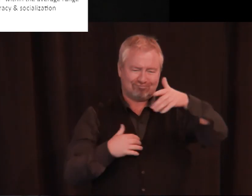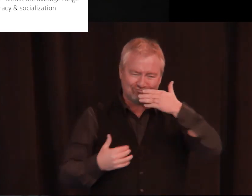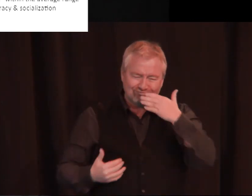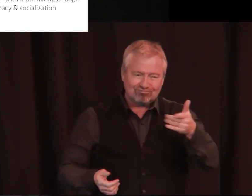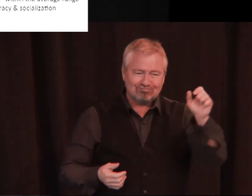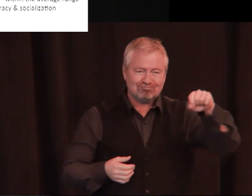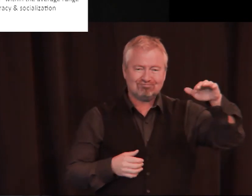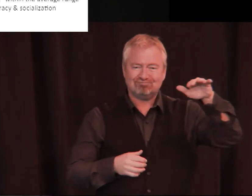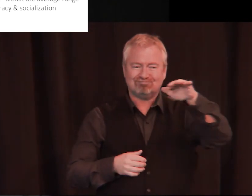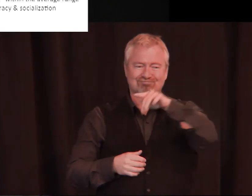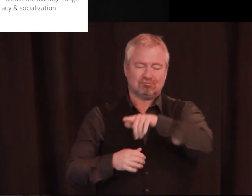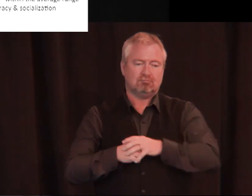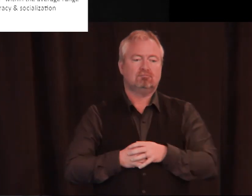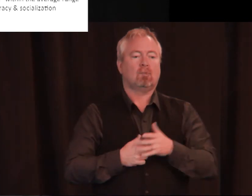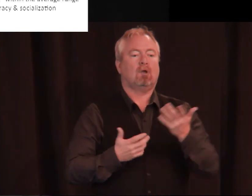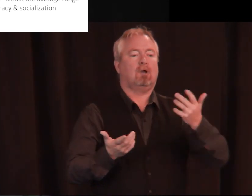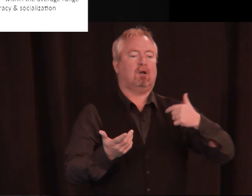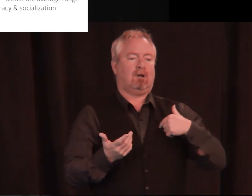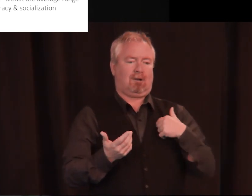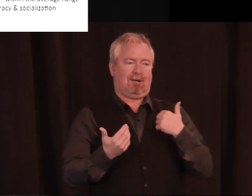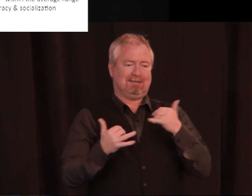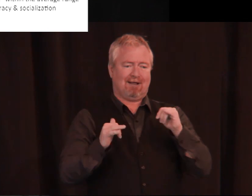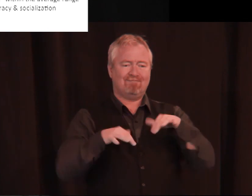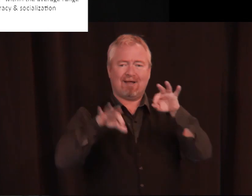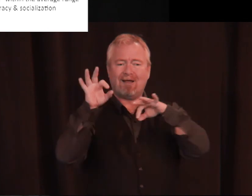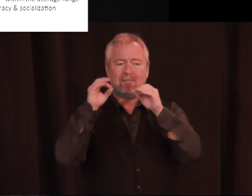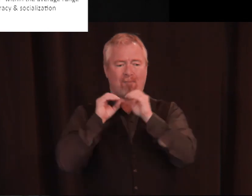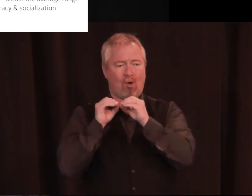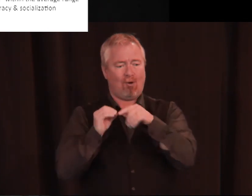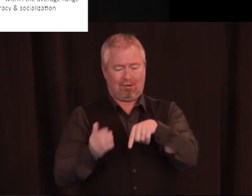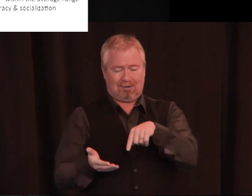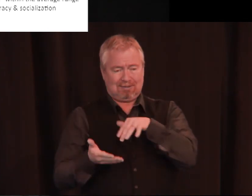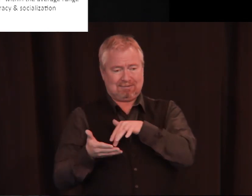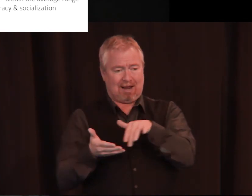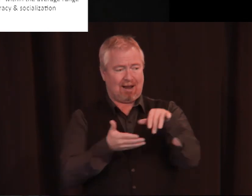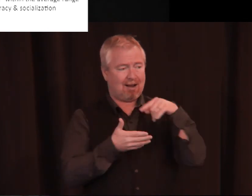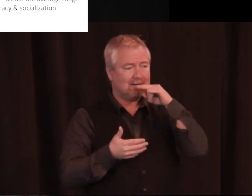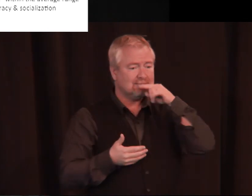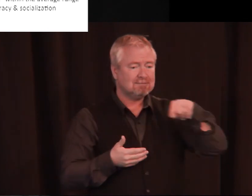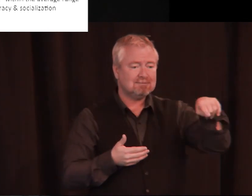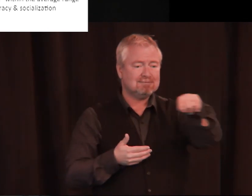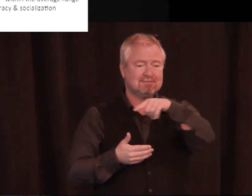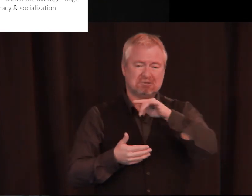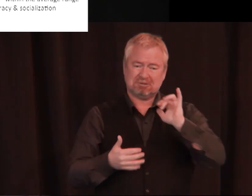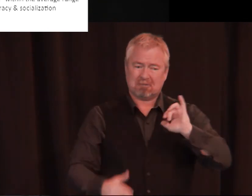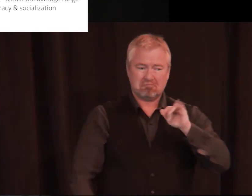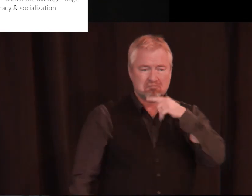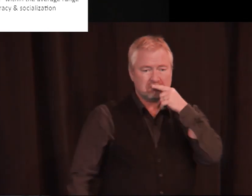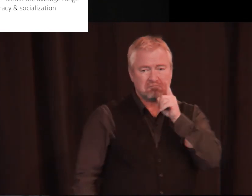So, we found that lots of the kids in the study are performing like their peers with typical hearing,